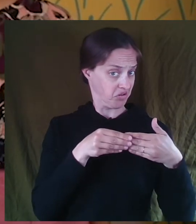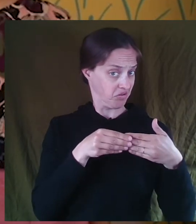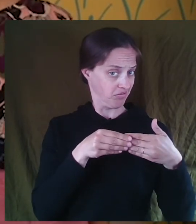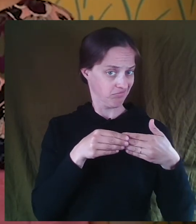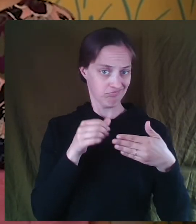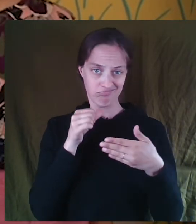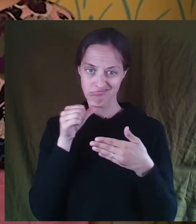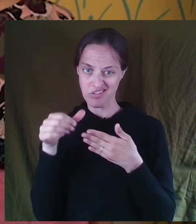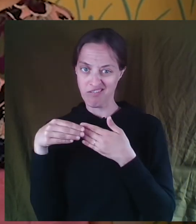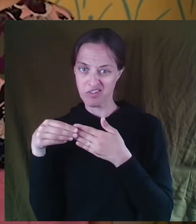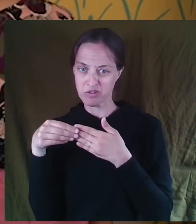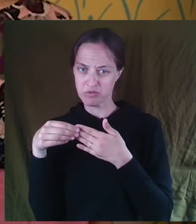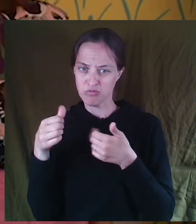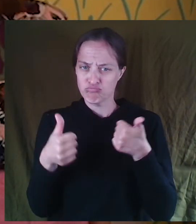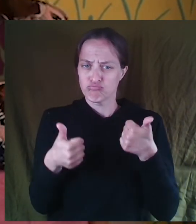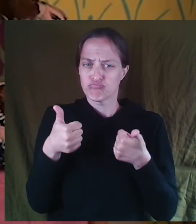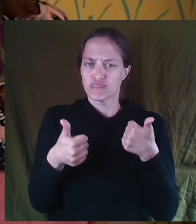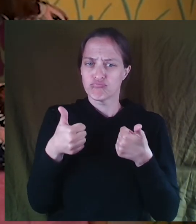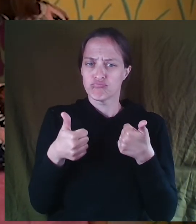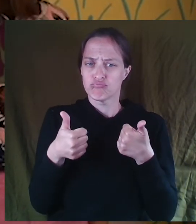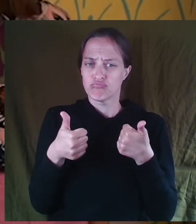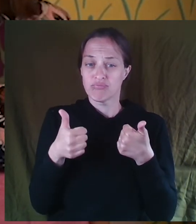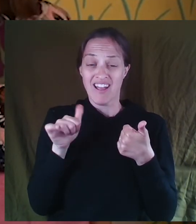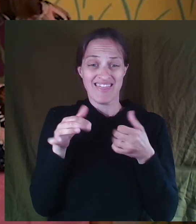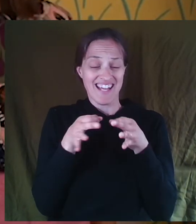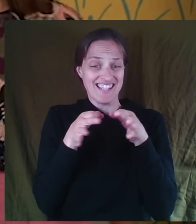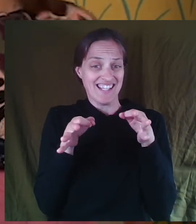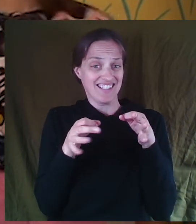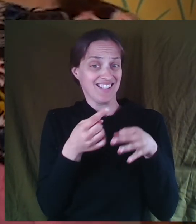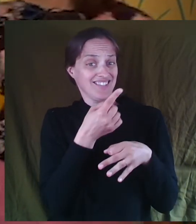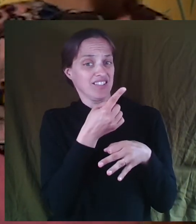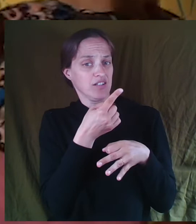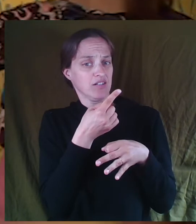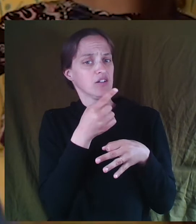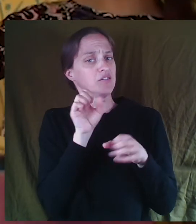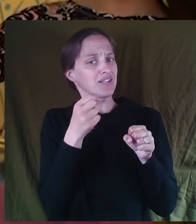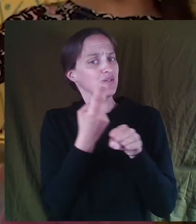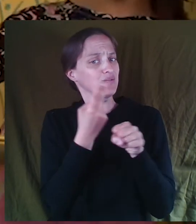Flexible or not flexible? You can use the sentence stem right here.